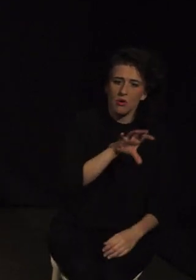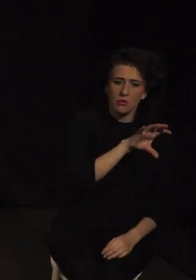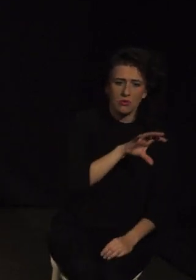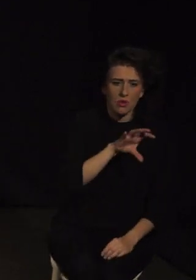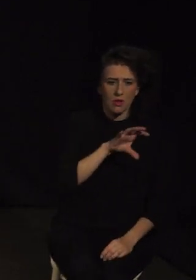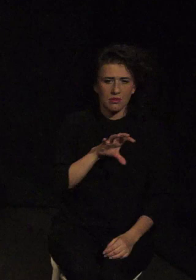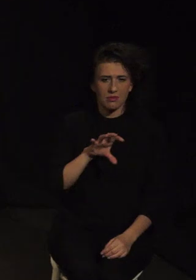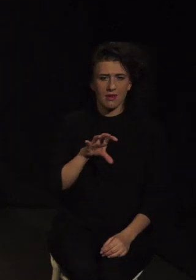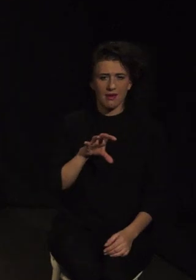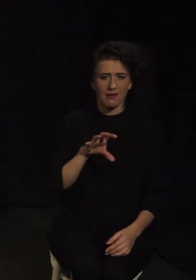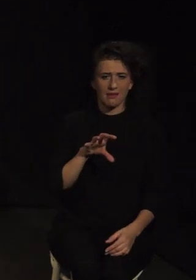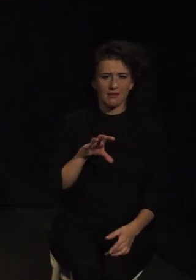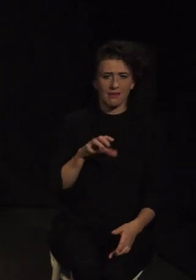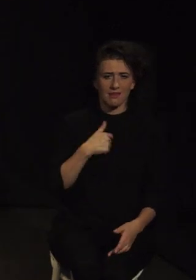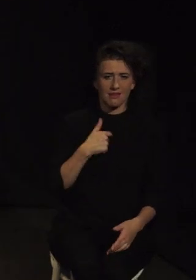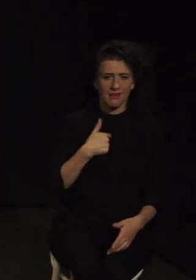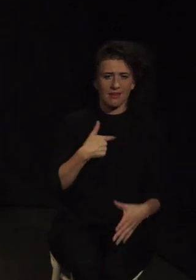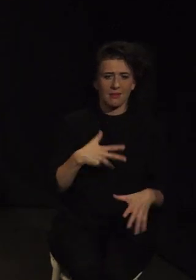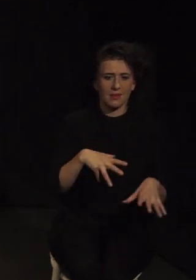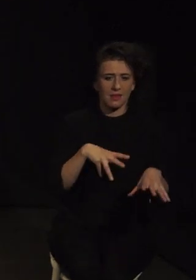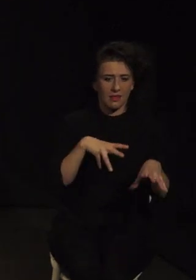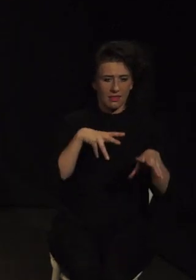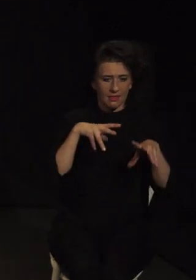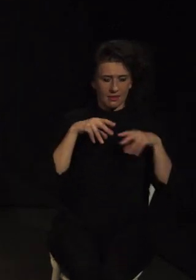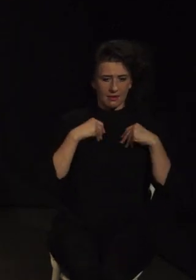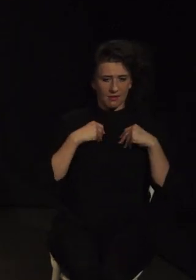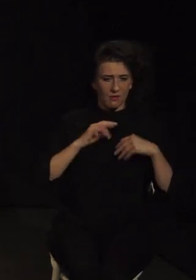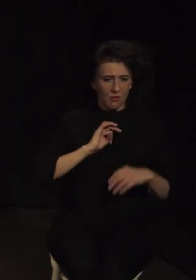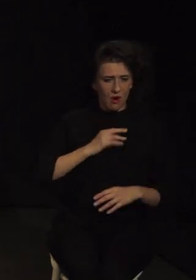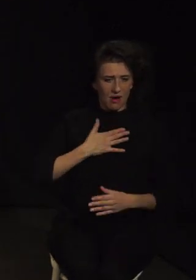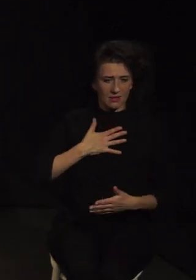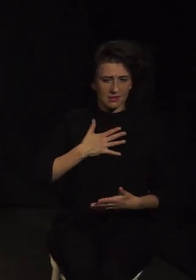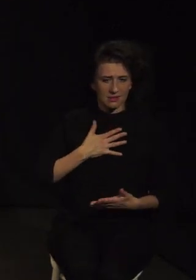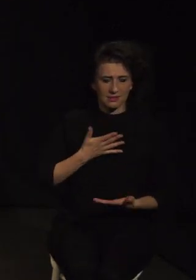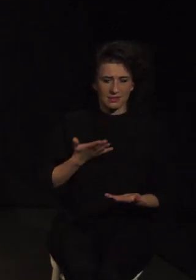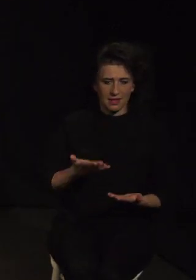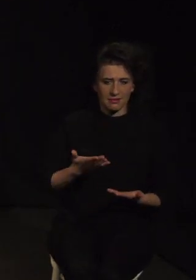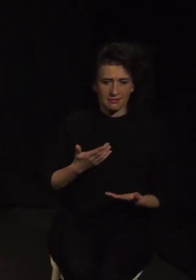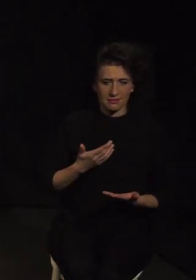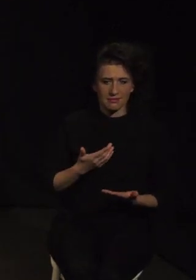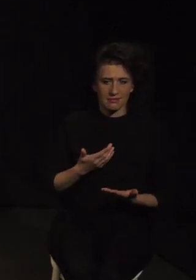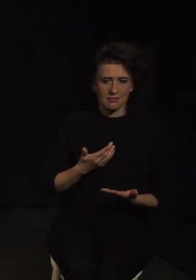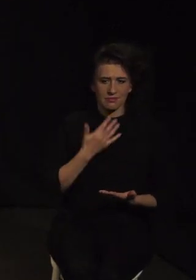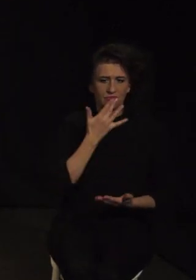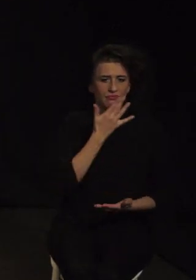There is a moment of appropriating what the author talks about